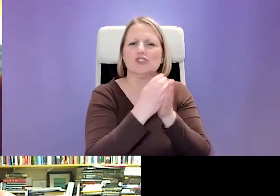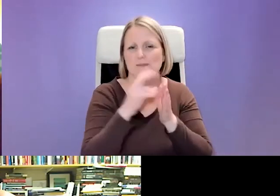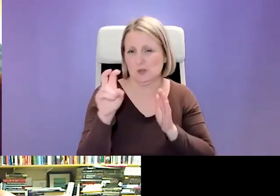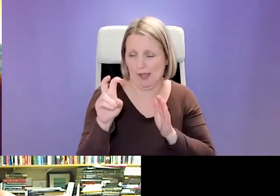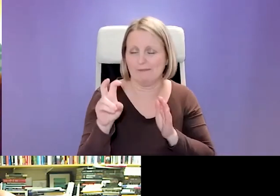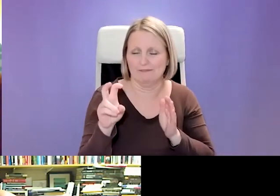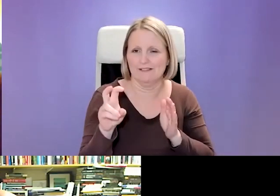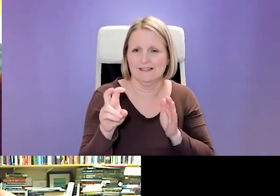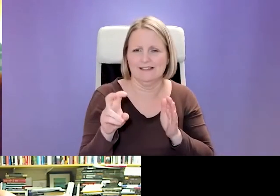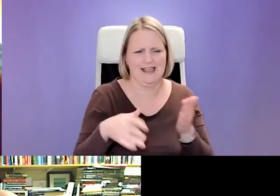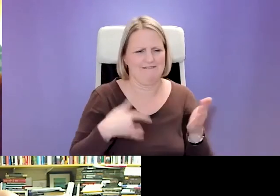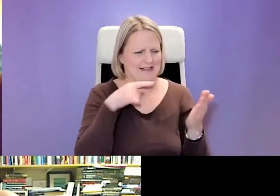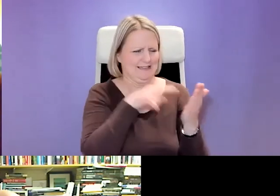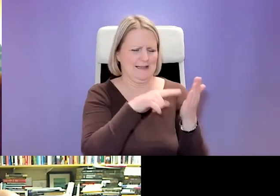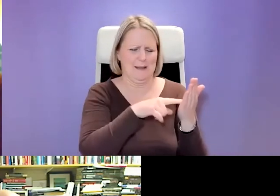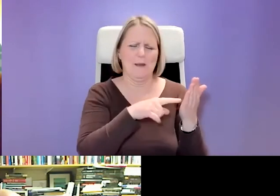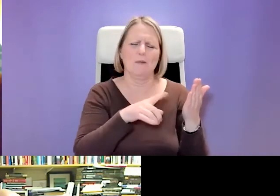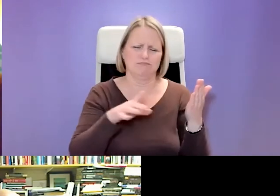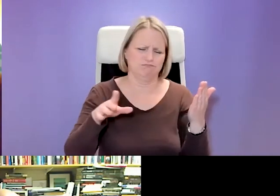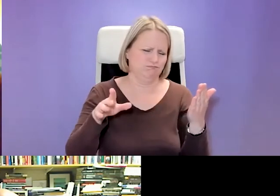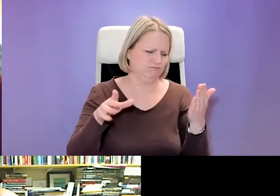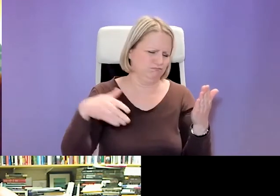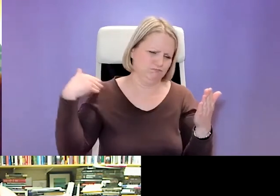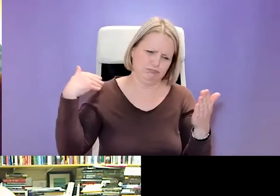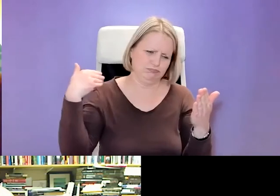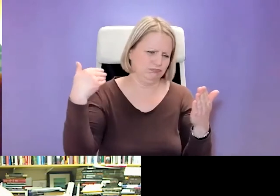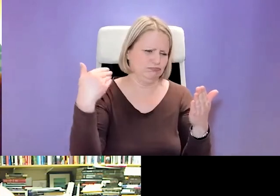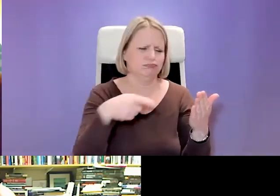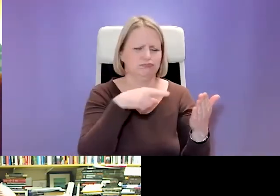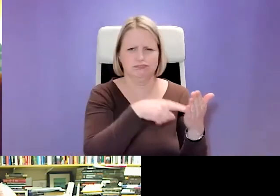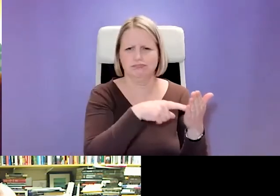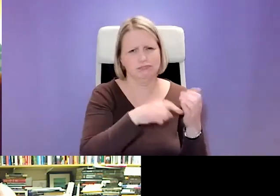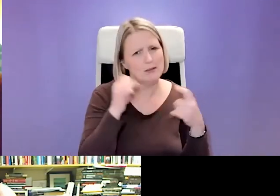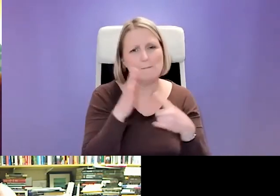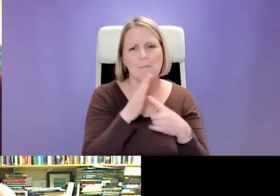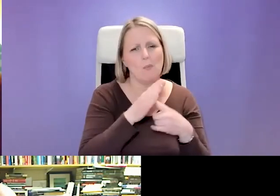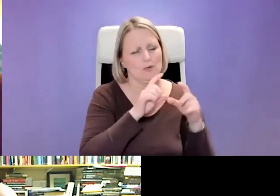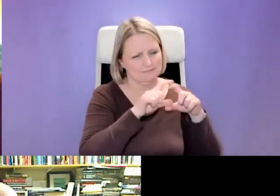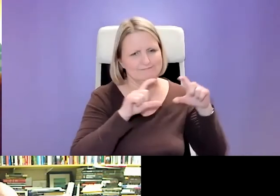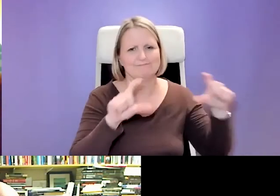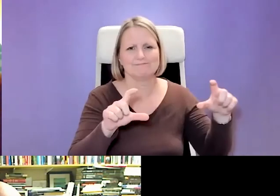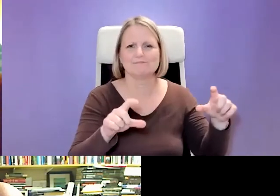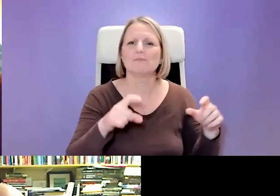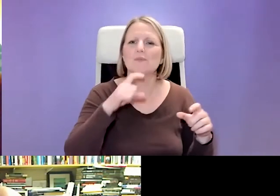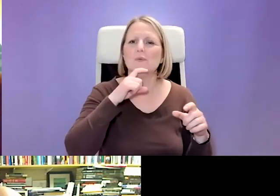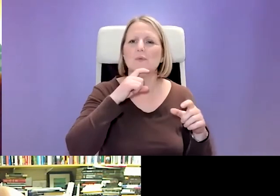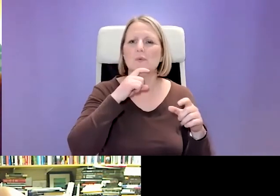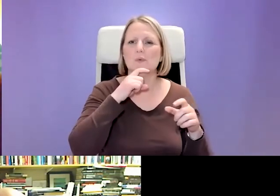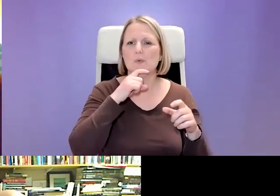because you know the sections that I read about the least honoured and the least presentable members,